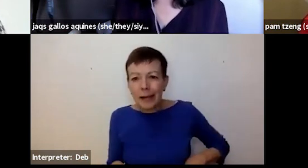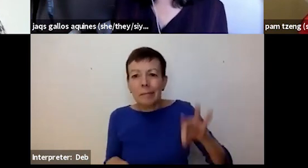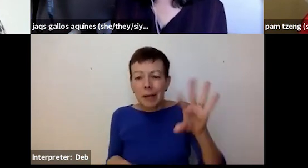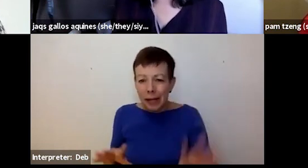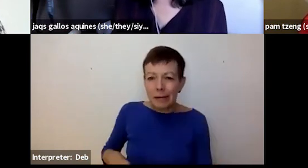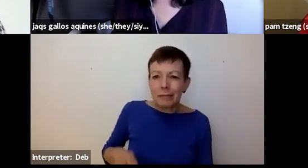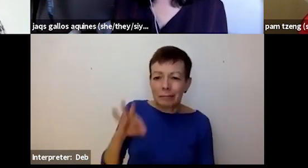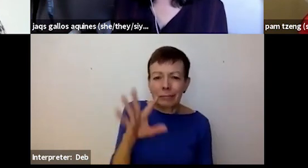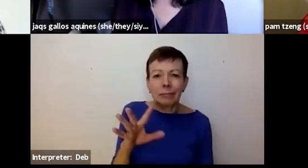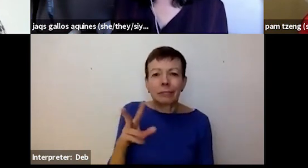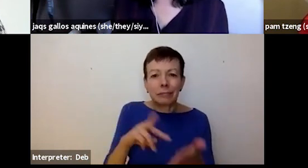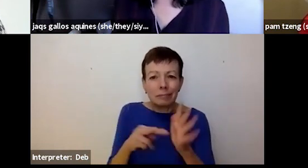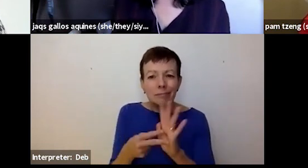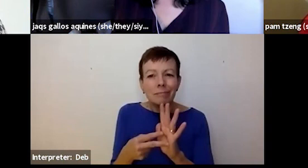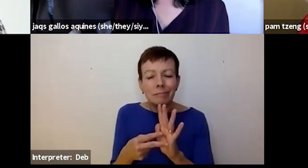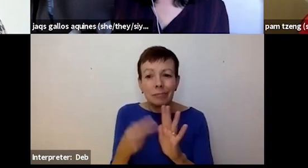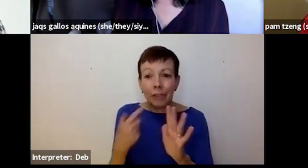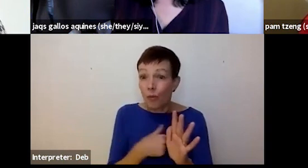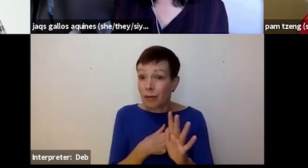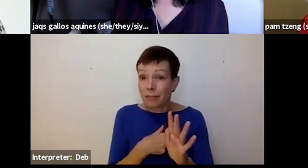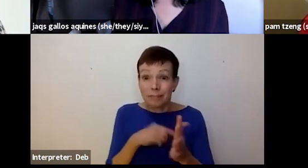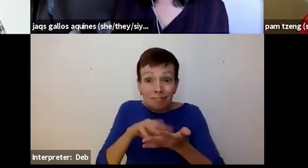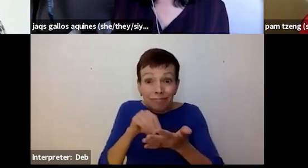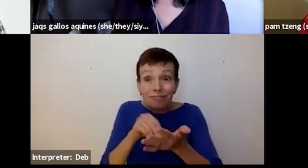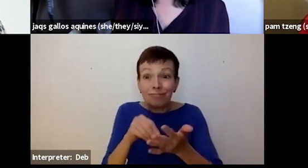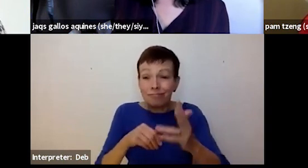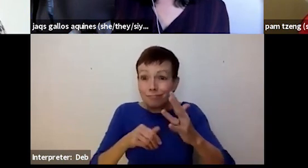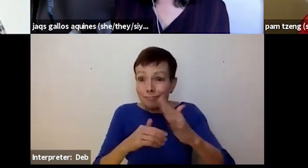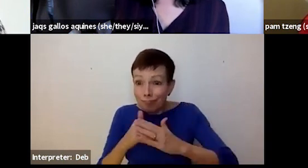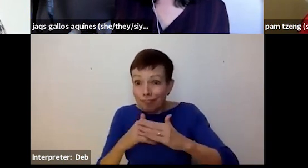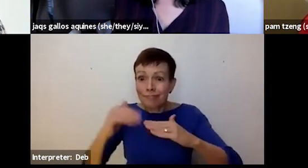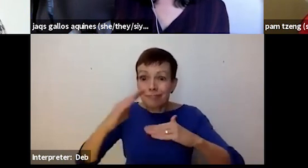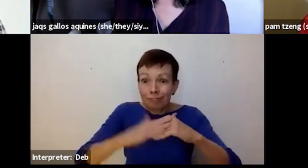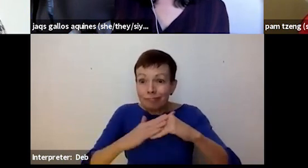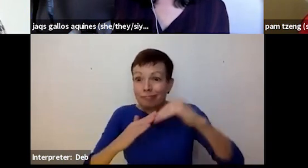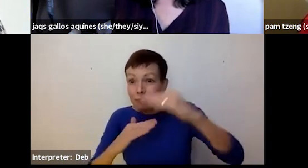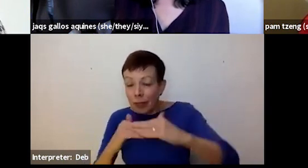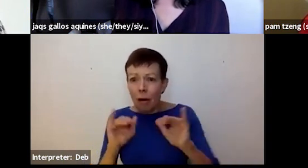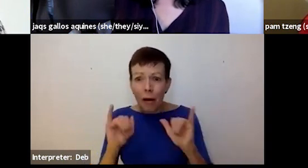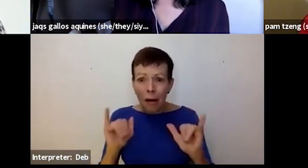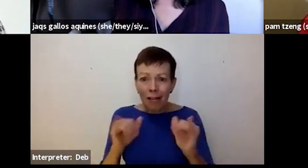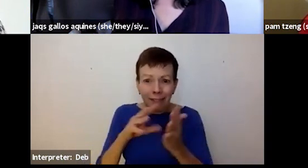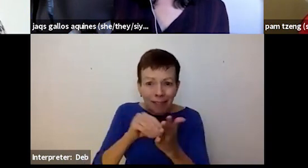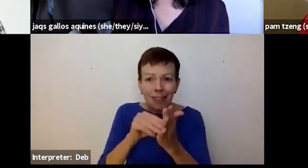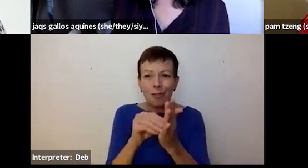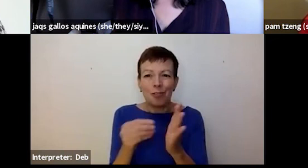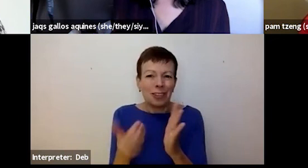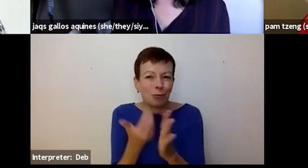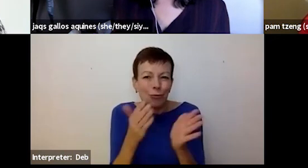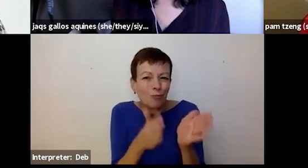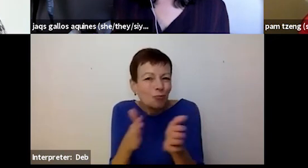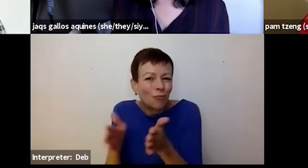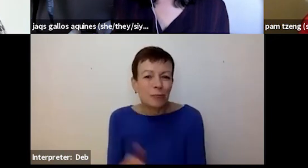building in beautiful ways. I think many of our organized, our funding partners rarely guess,